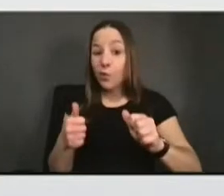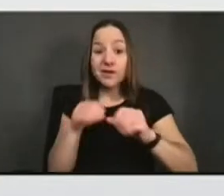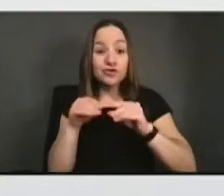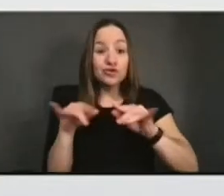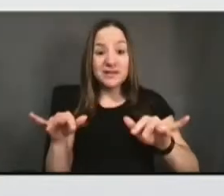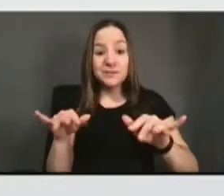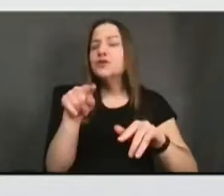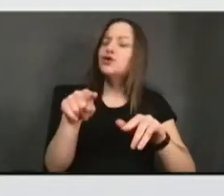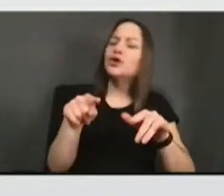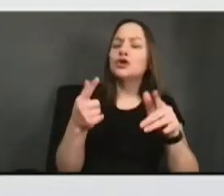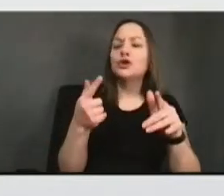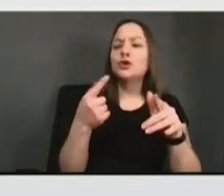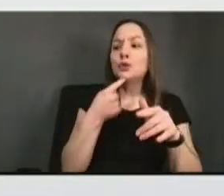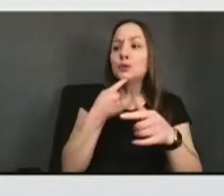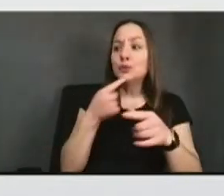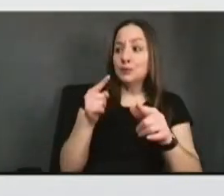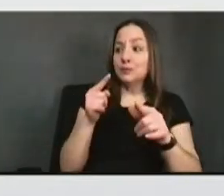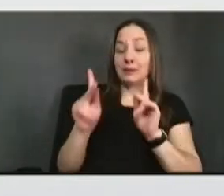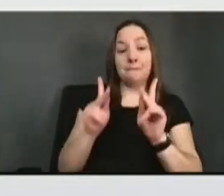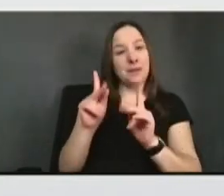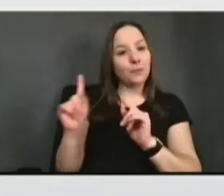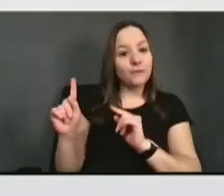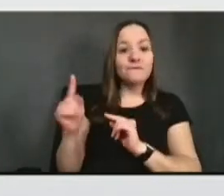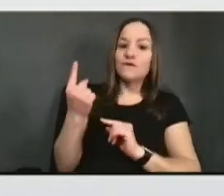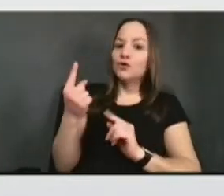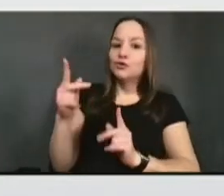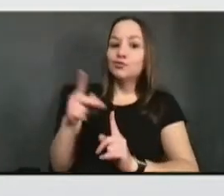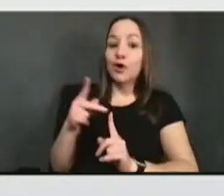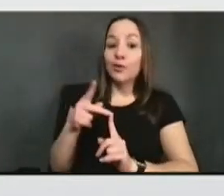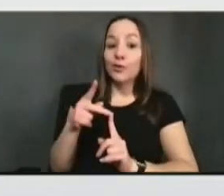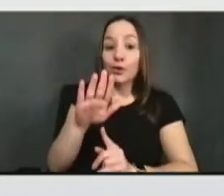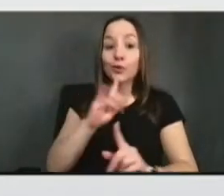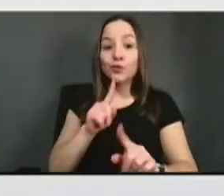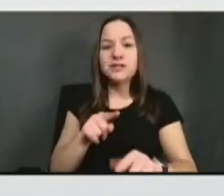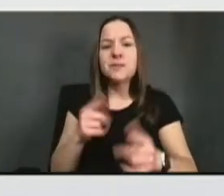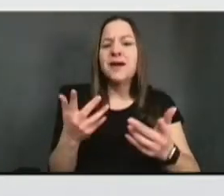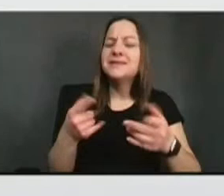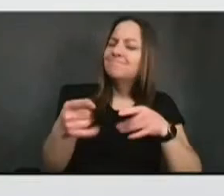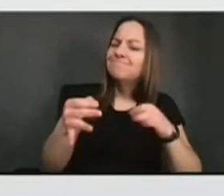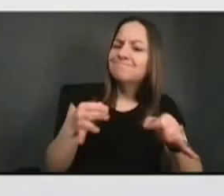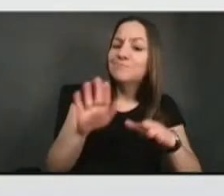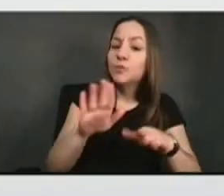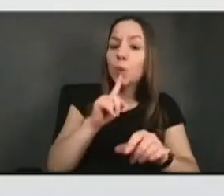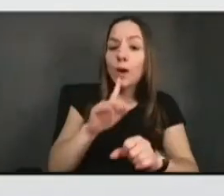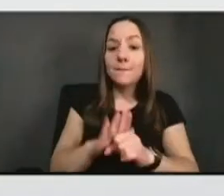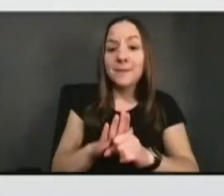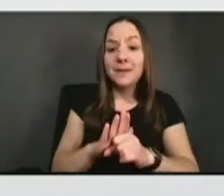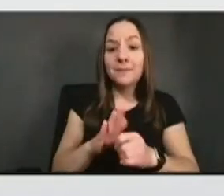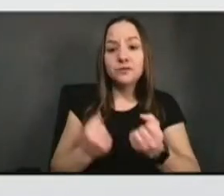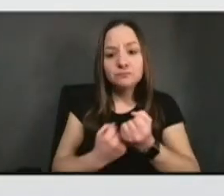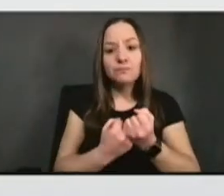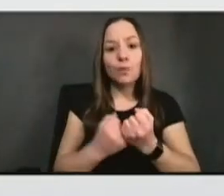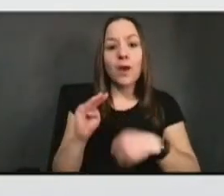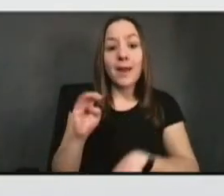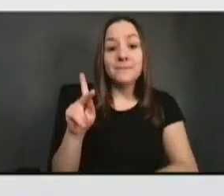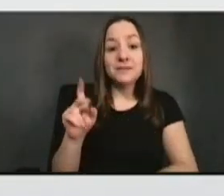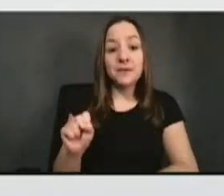avoid transmission. You put people first. And your response . Can you talk a bit about your